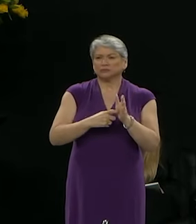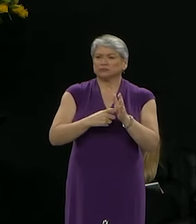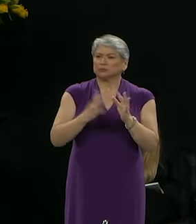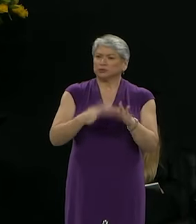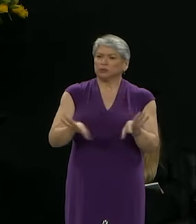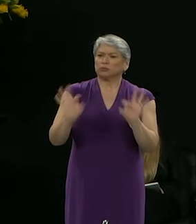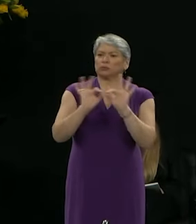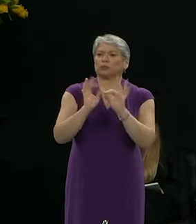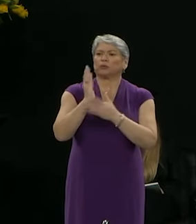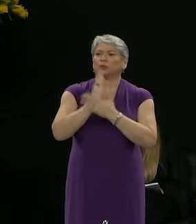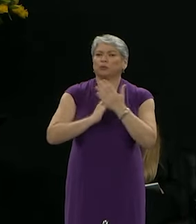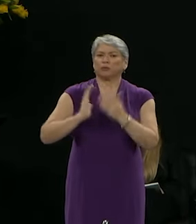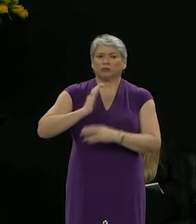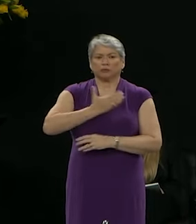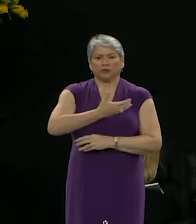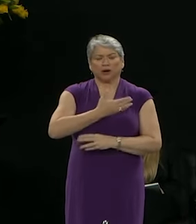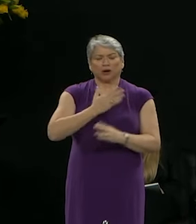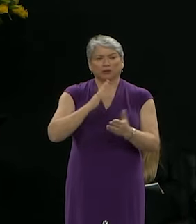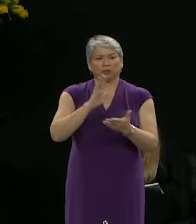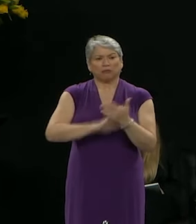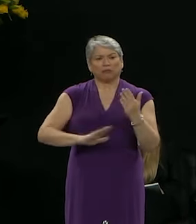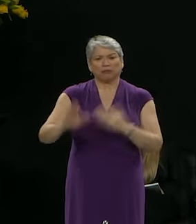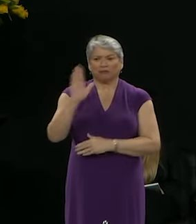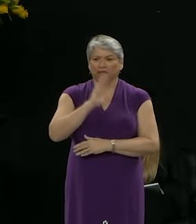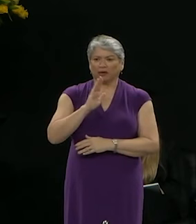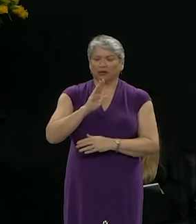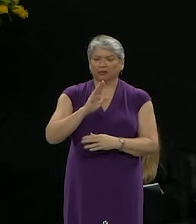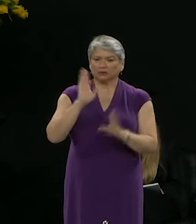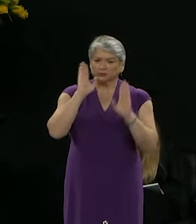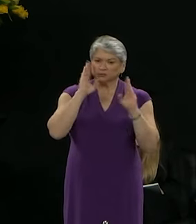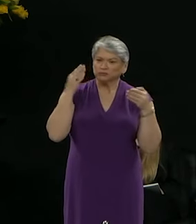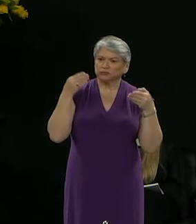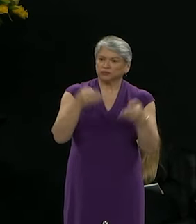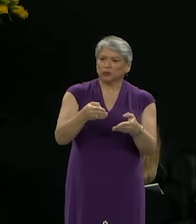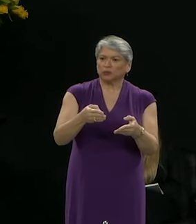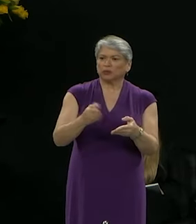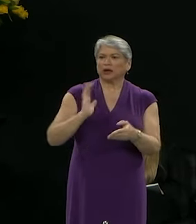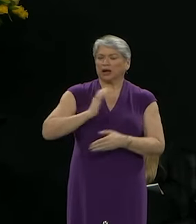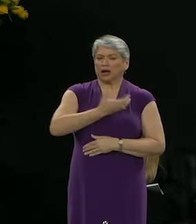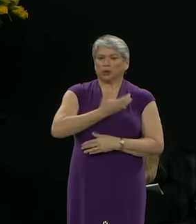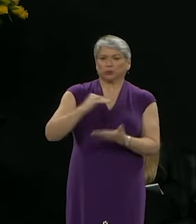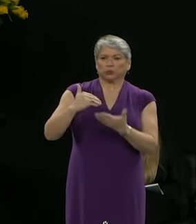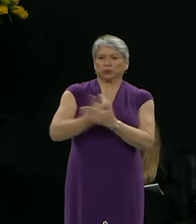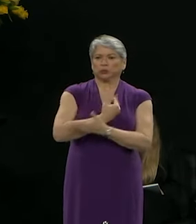As such, I'd like to acknowledge the University’s newest graduate degree holders.